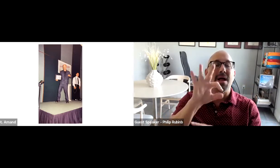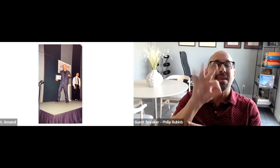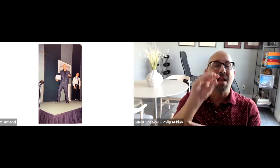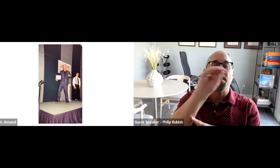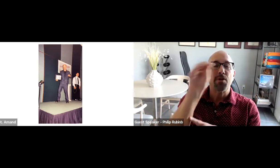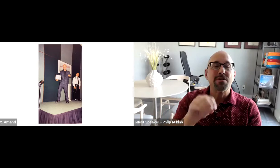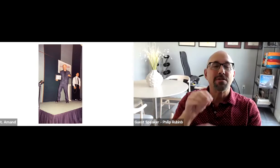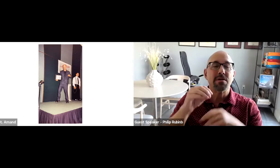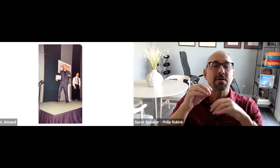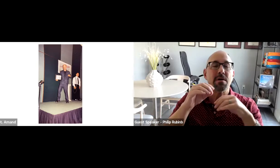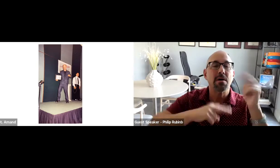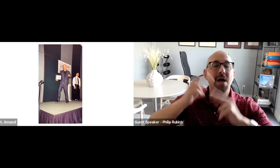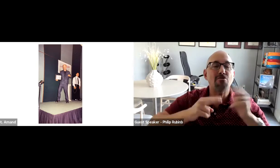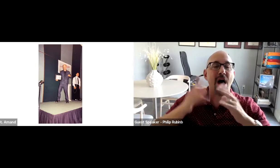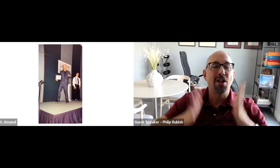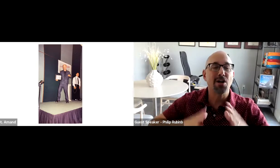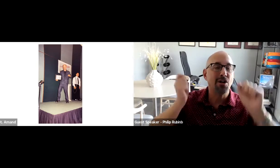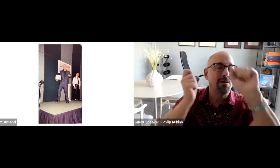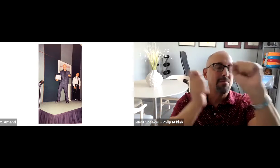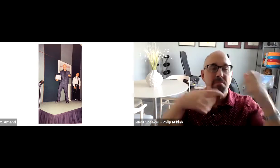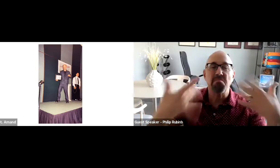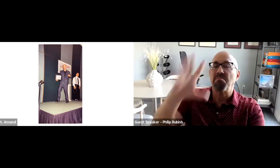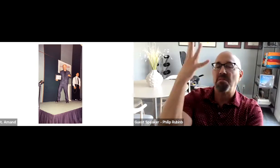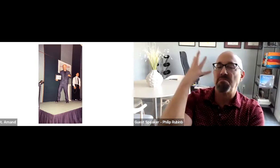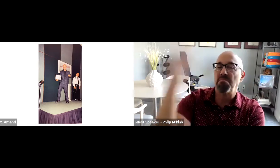Well, I'm an architect, and I would finish